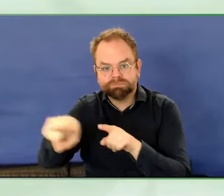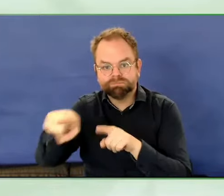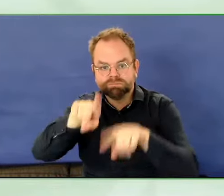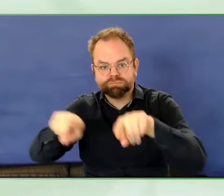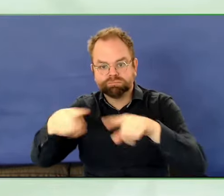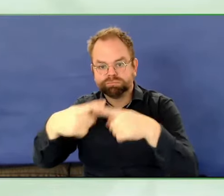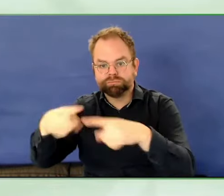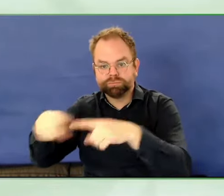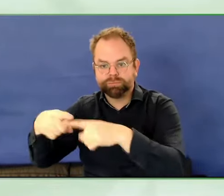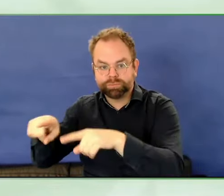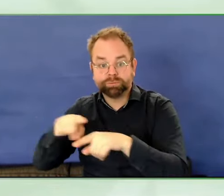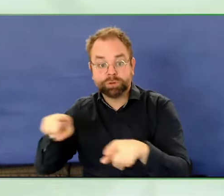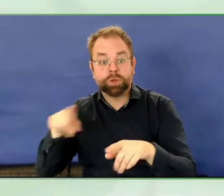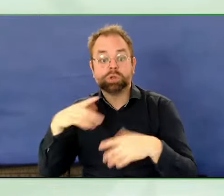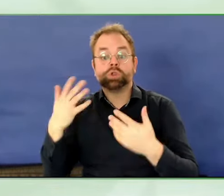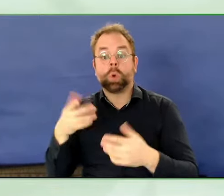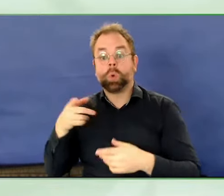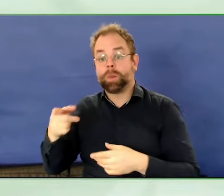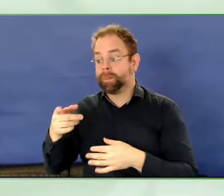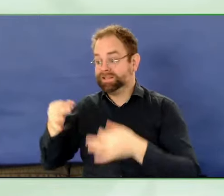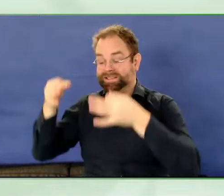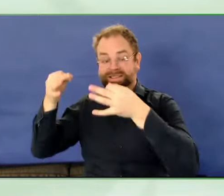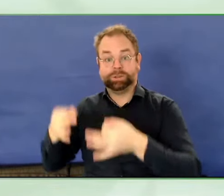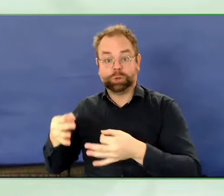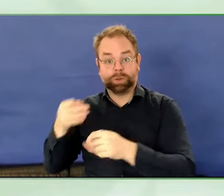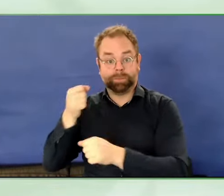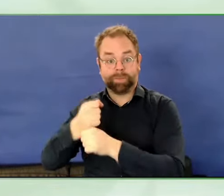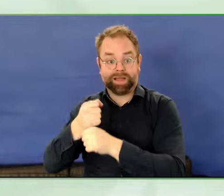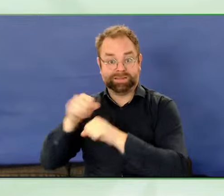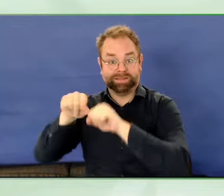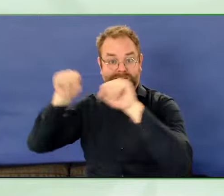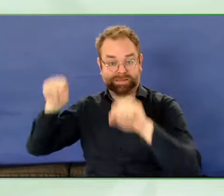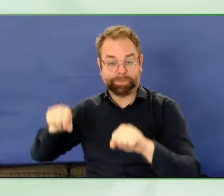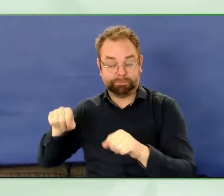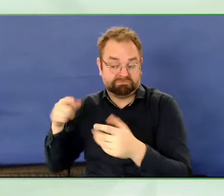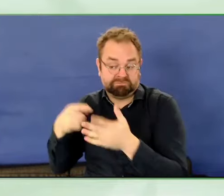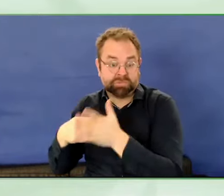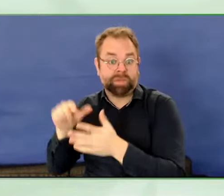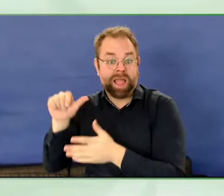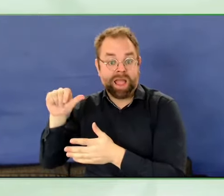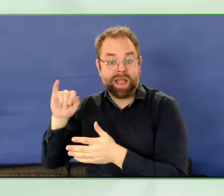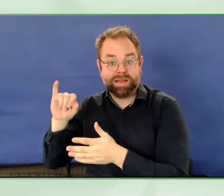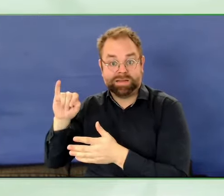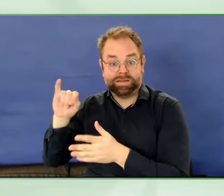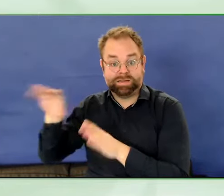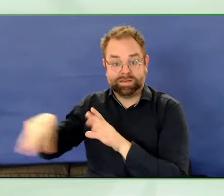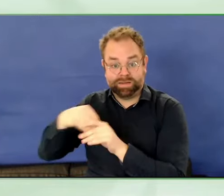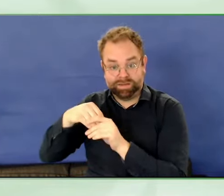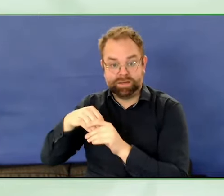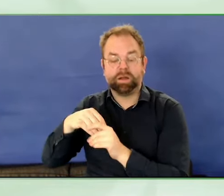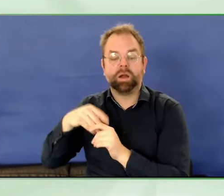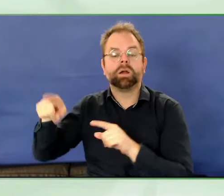should not just be consumers. They should be active participants throughout the life-cycle of the AI, whatever product